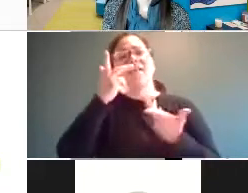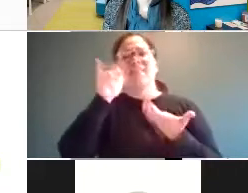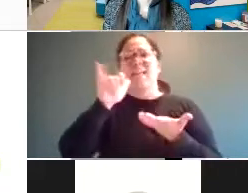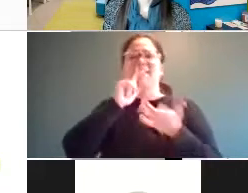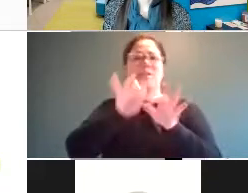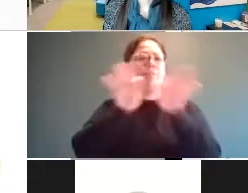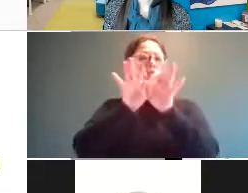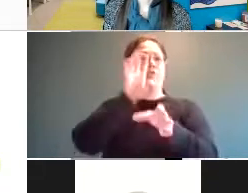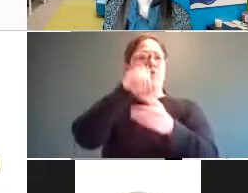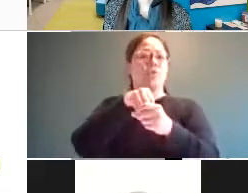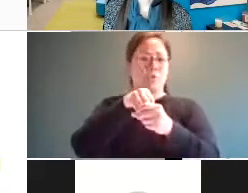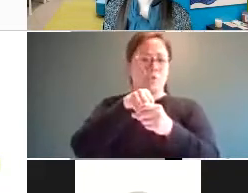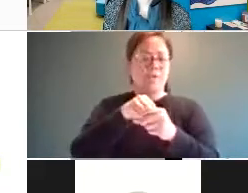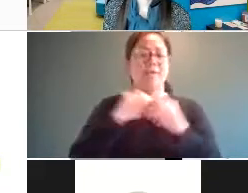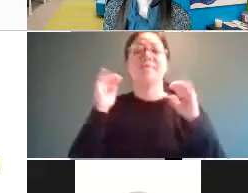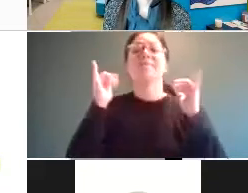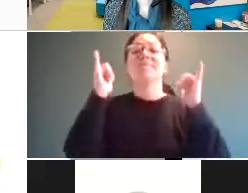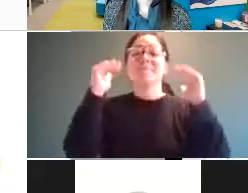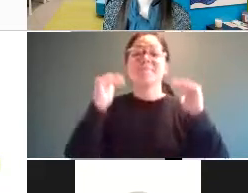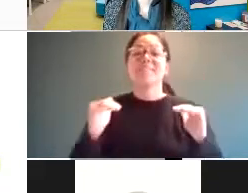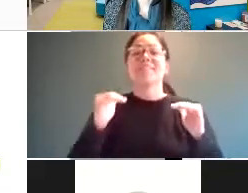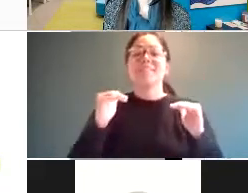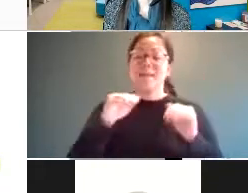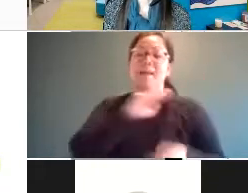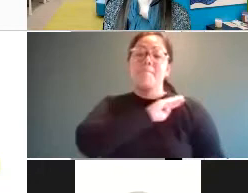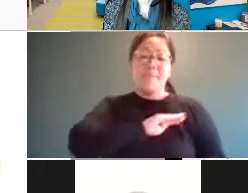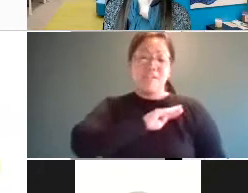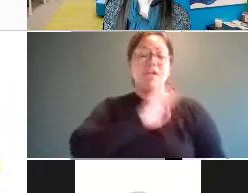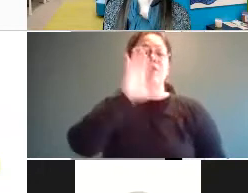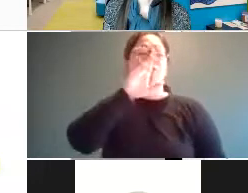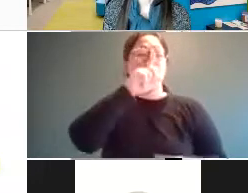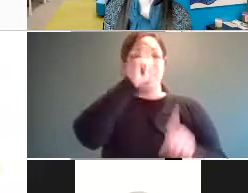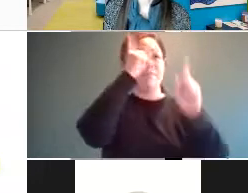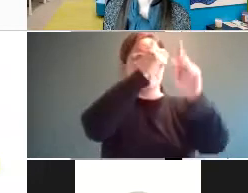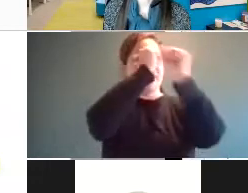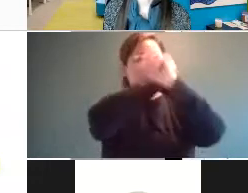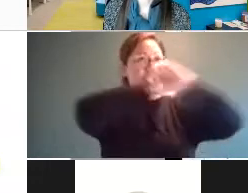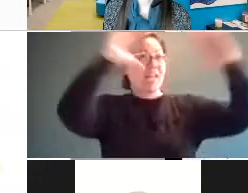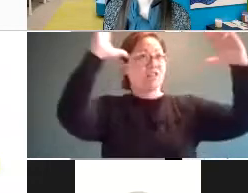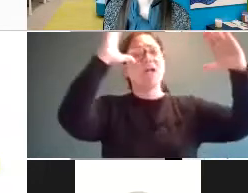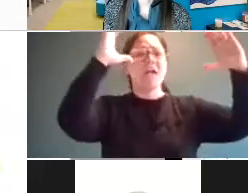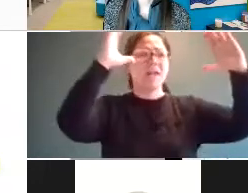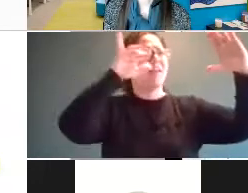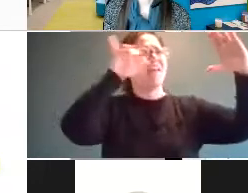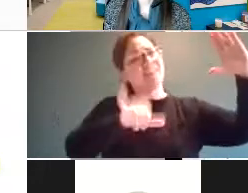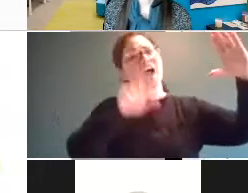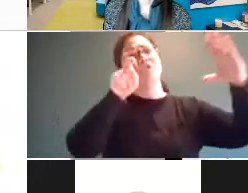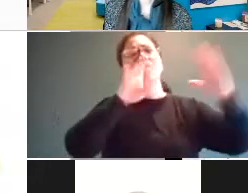And of course your mission and vision can be the cornerstone upon which you build all of the rest of this documentation.